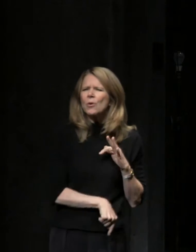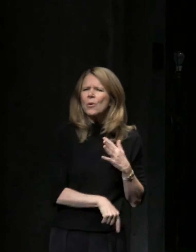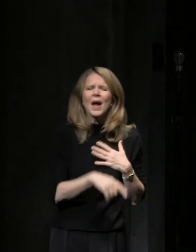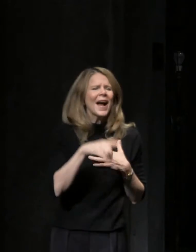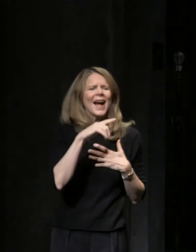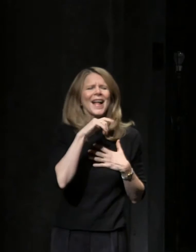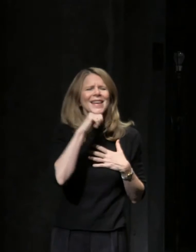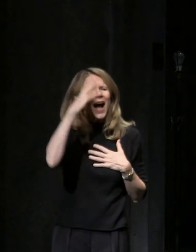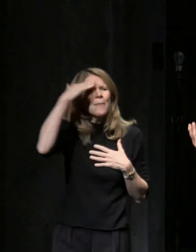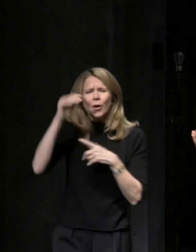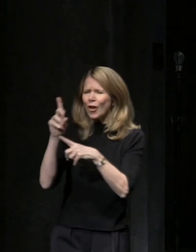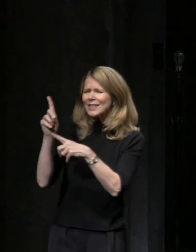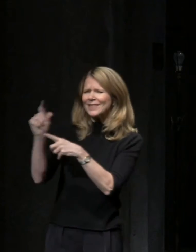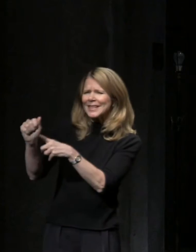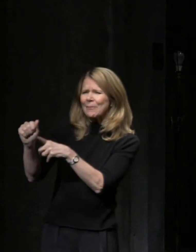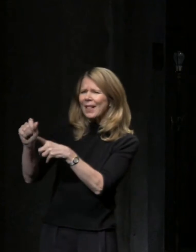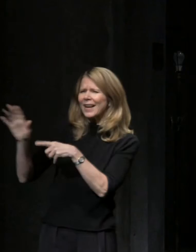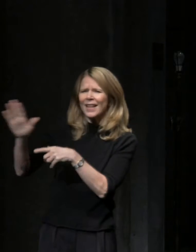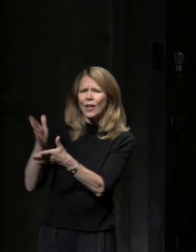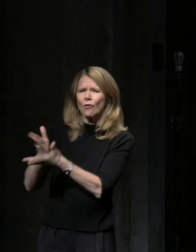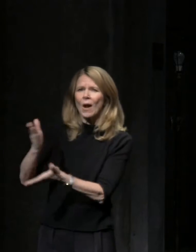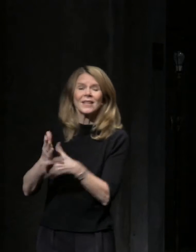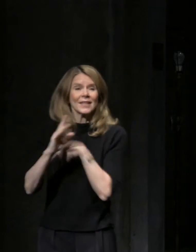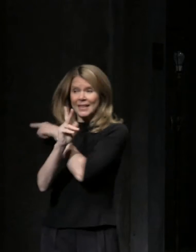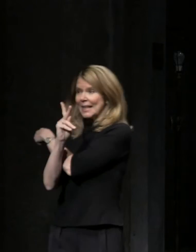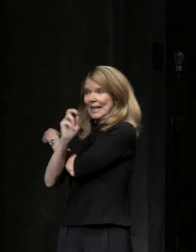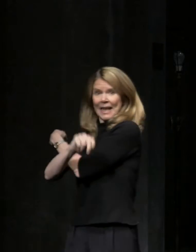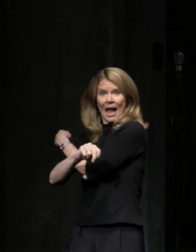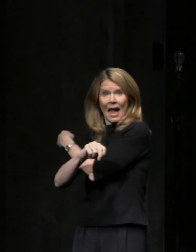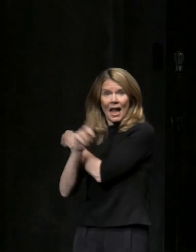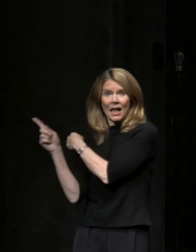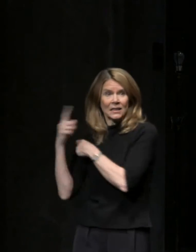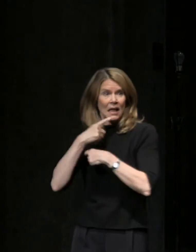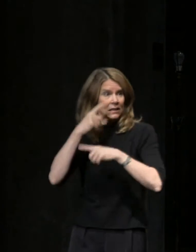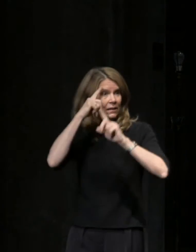rights. Ken just said in his introduction the goal is to make Broadway more accessible.